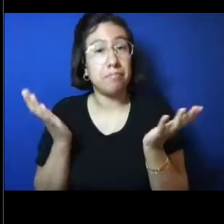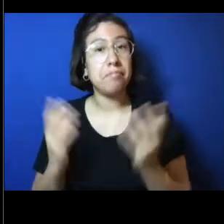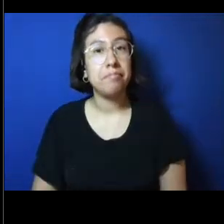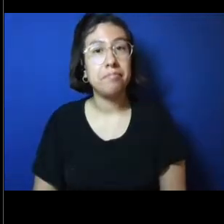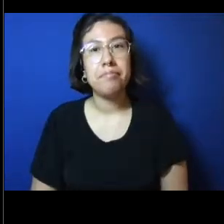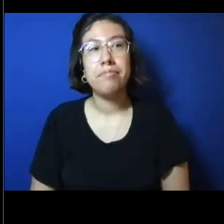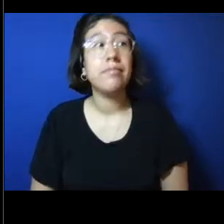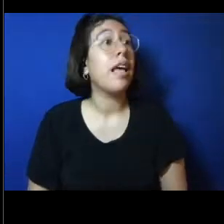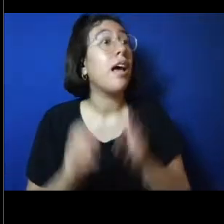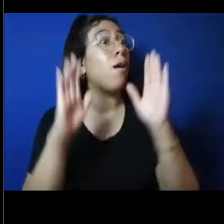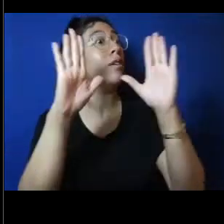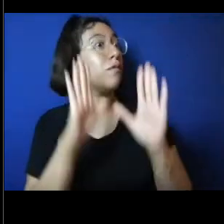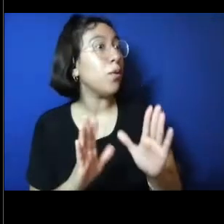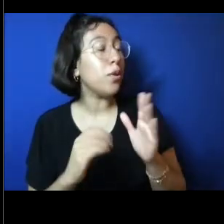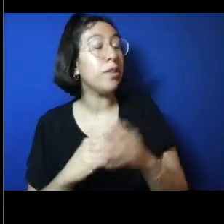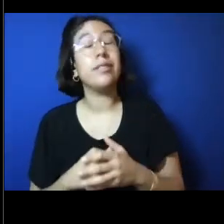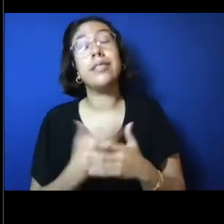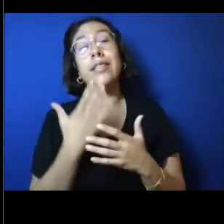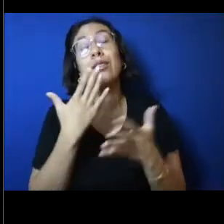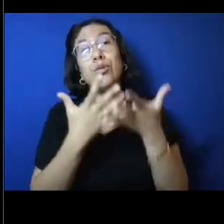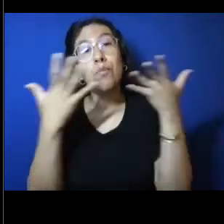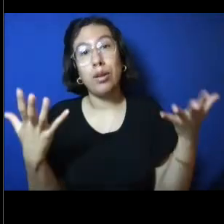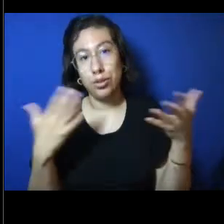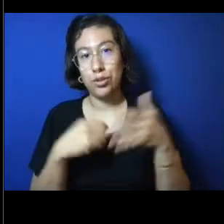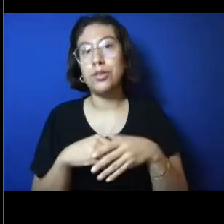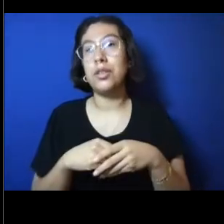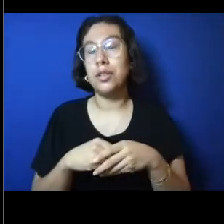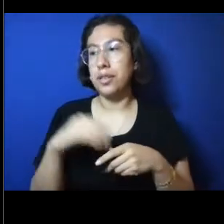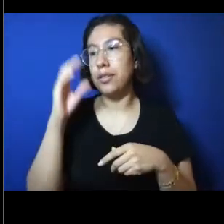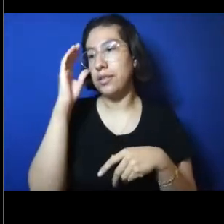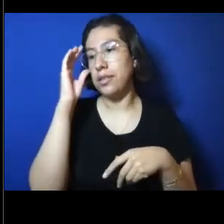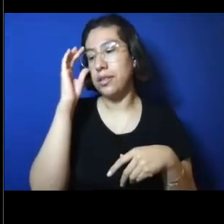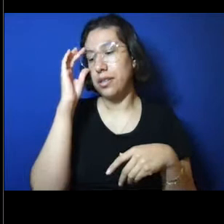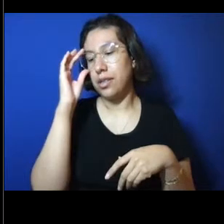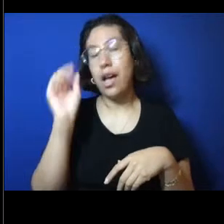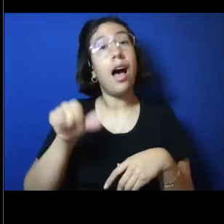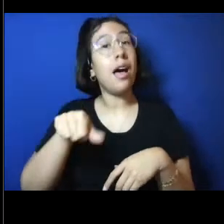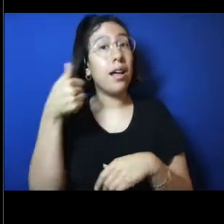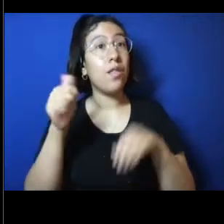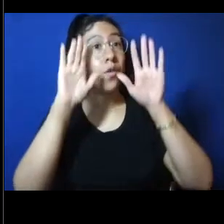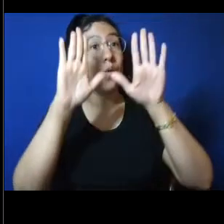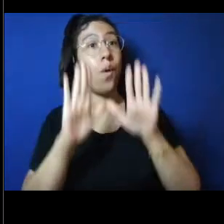[Grace] Excellent, thank you so much. And we have another great question from Brian.